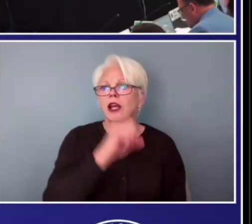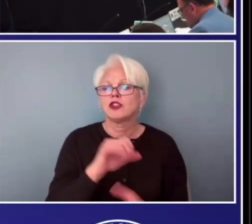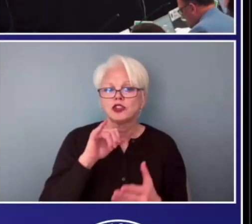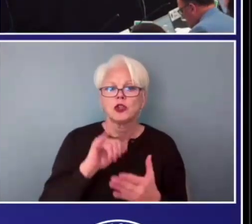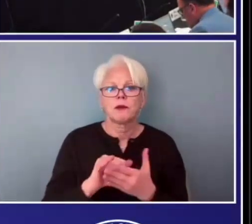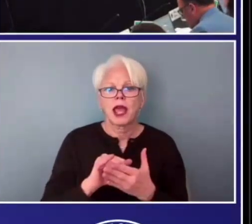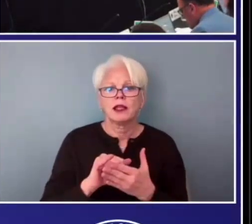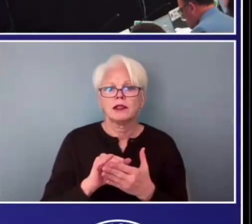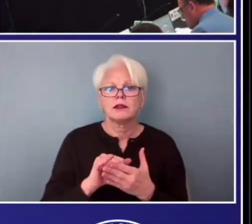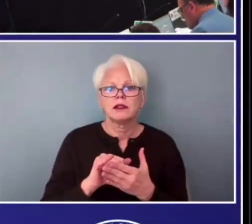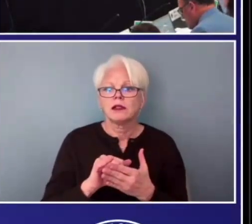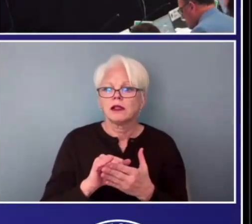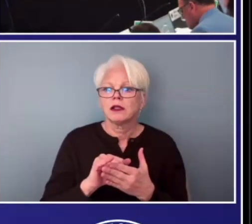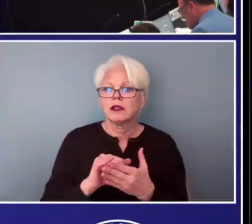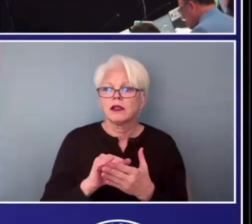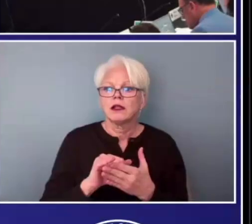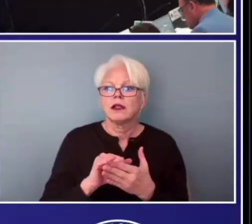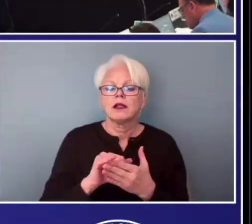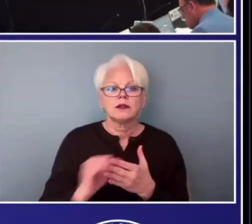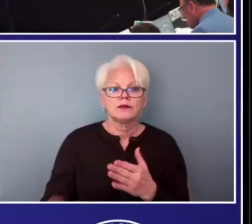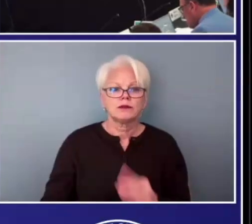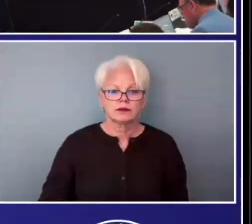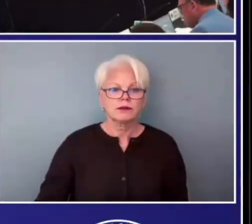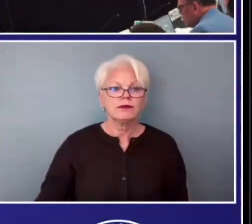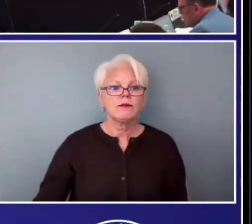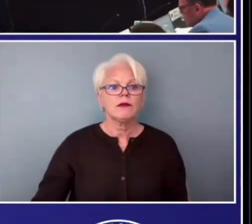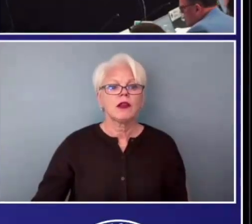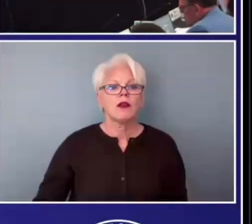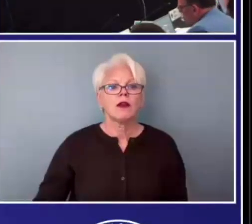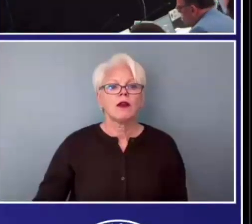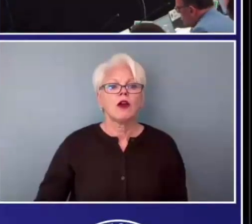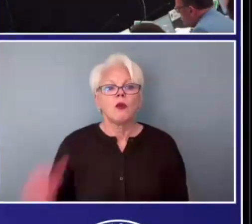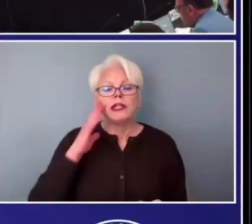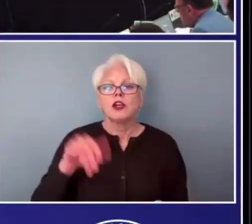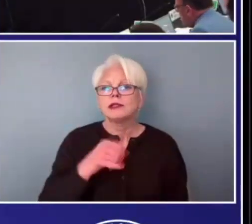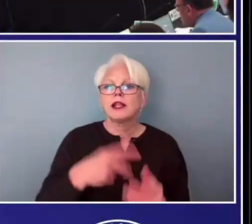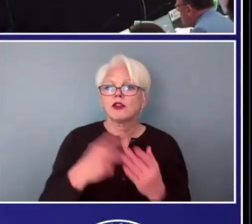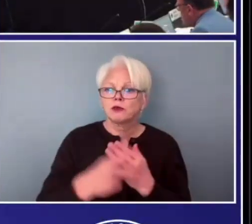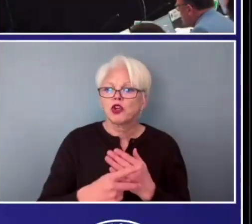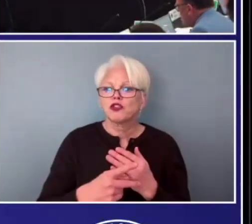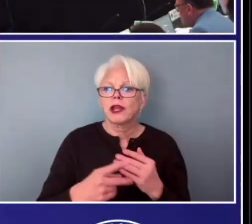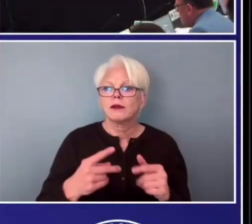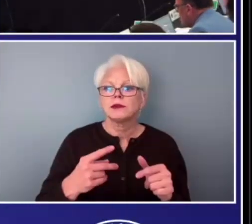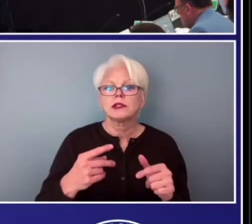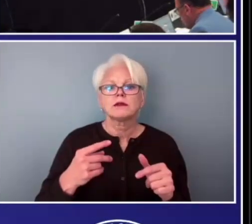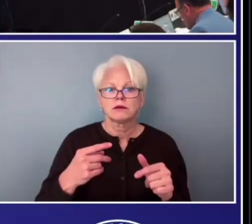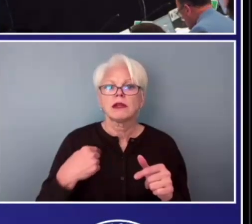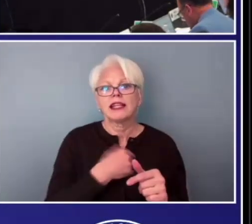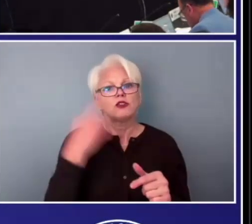you know, know that proration exists in the other programs, and they knew about that here. And we believe that it's reasonable to conclude that they intended for